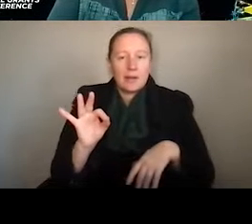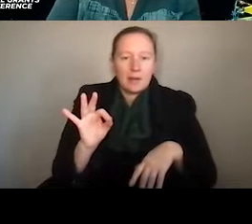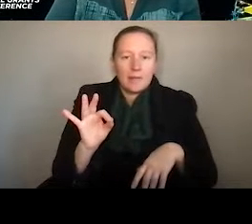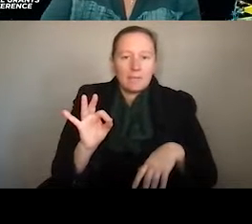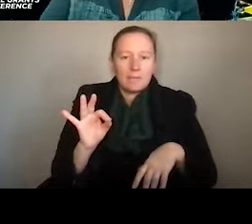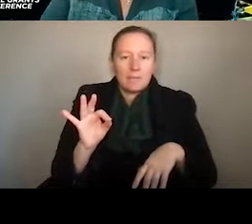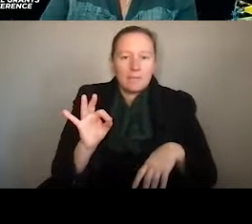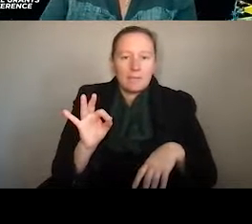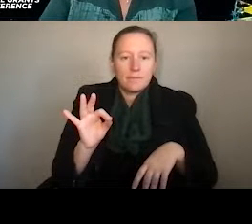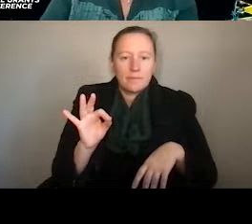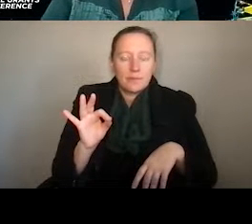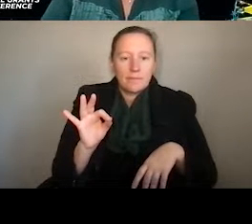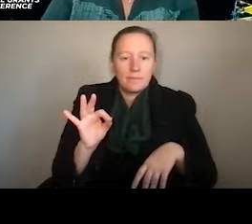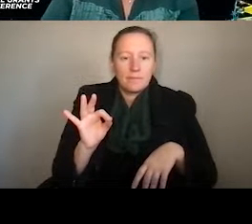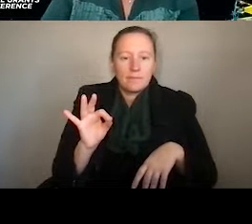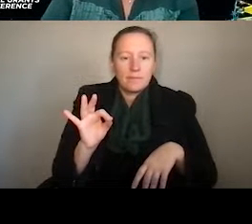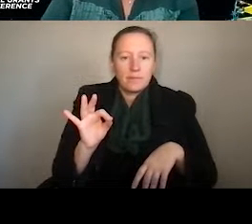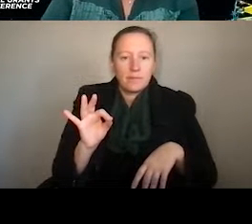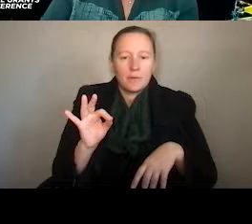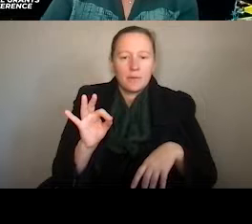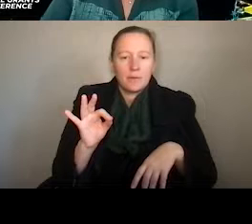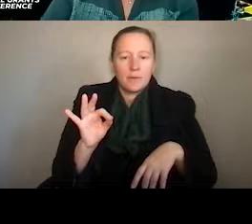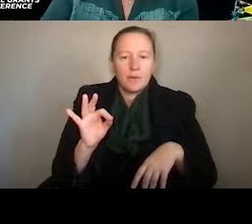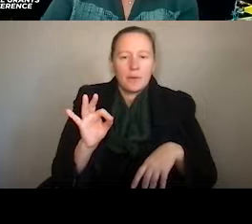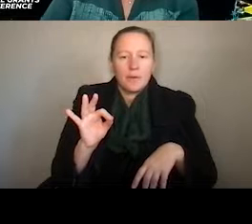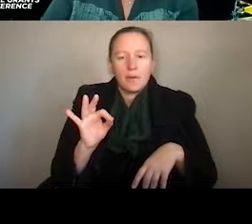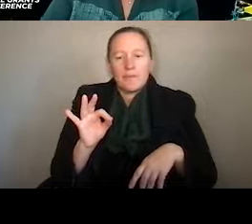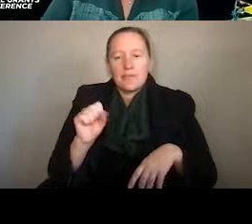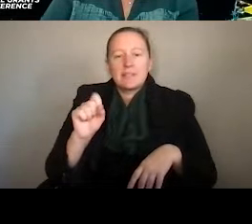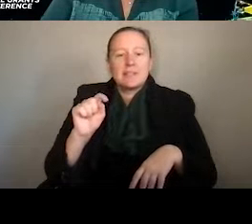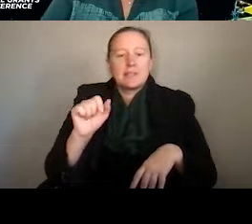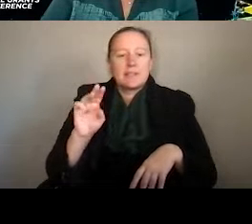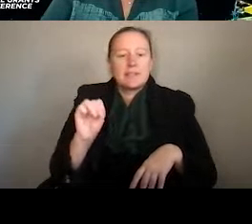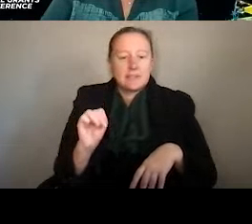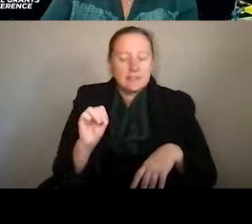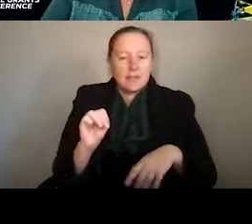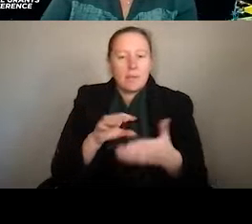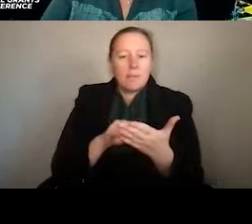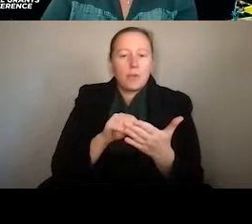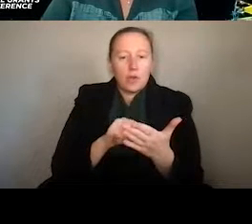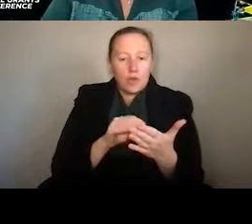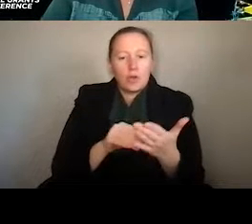innovative STEM learning environments to improve learning for all undergraduates.